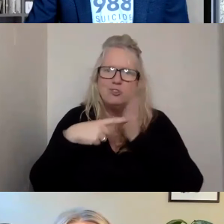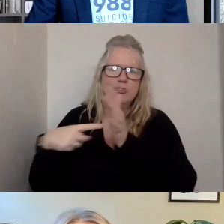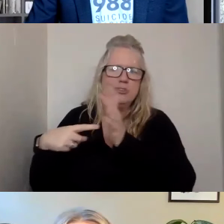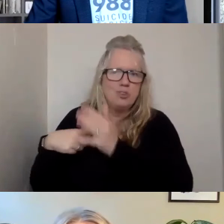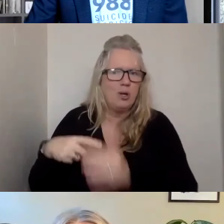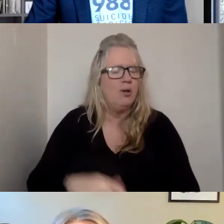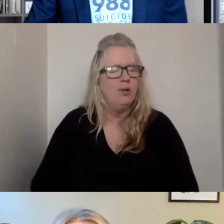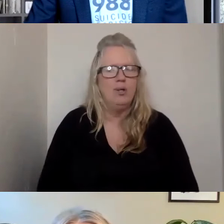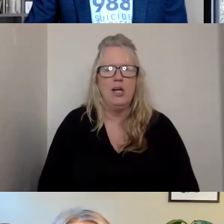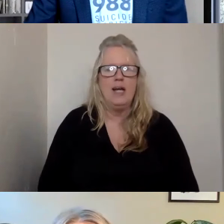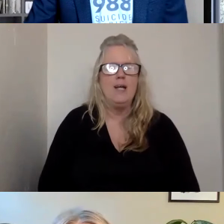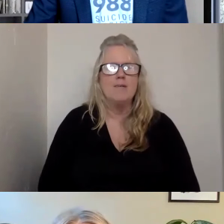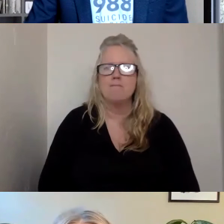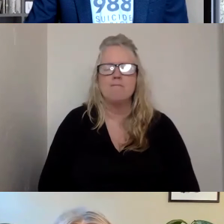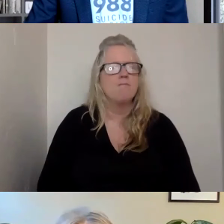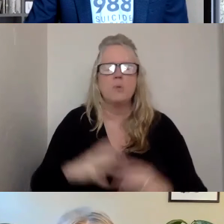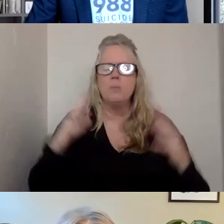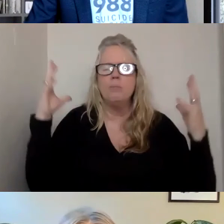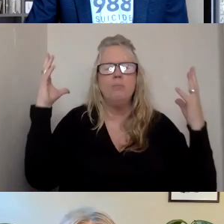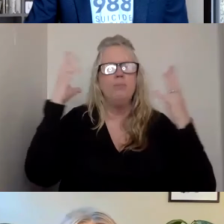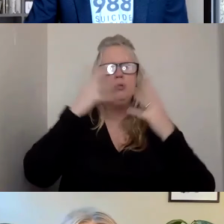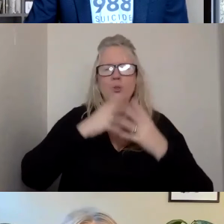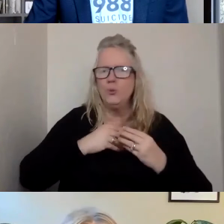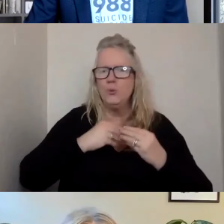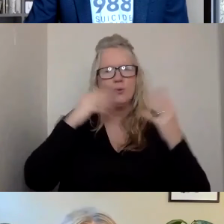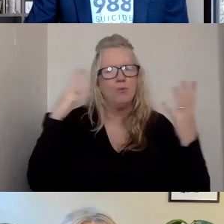SHE WAS A BEAUTIFUL, WONDERFUL PERSON AND WE WILL BE SHARING MORE